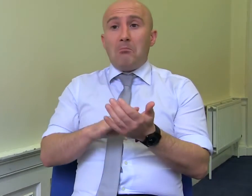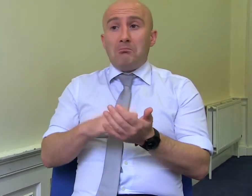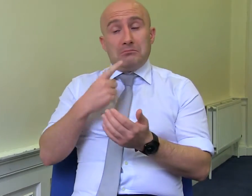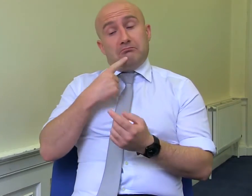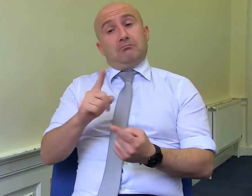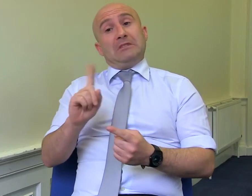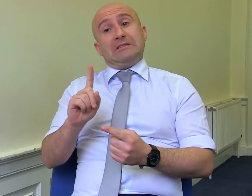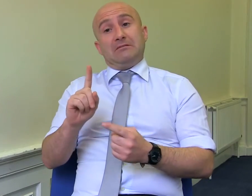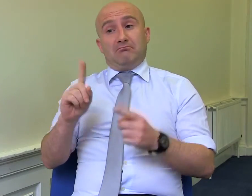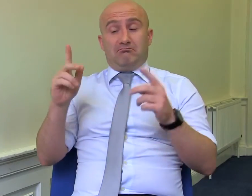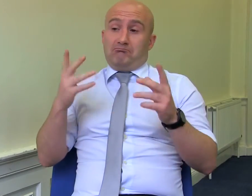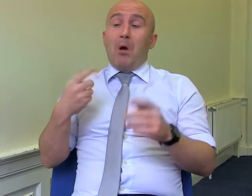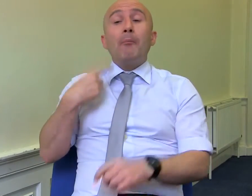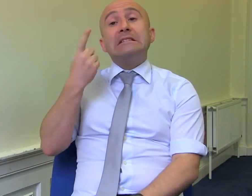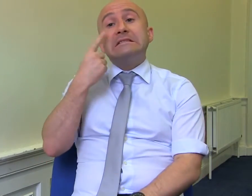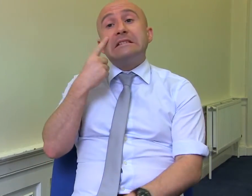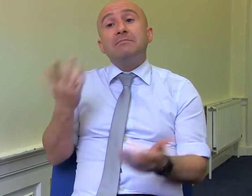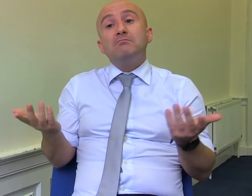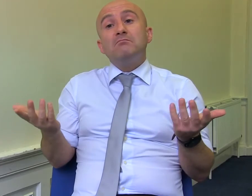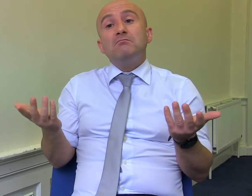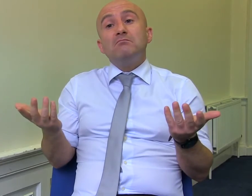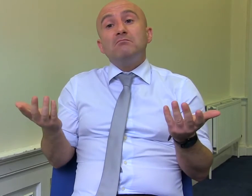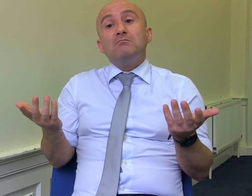My mum’s response to that was “we’ll see”.